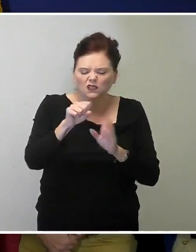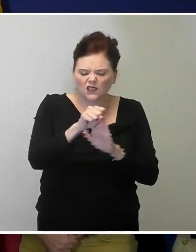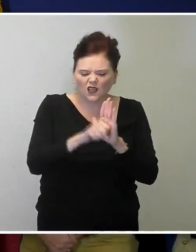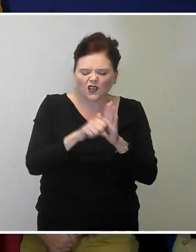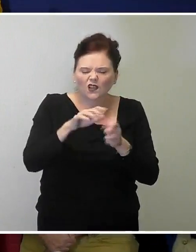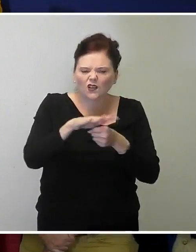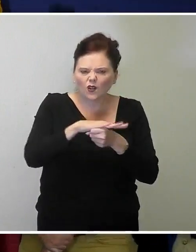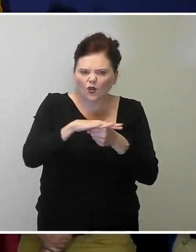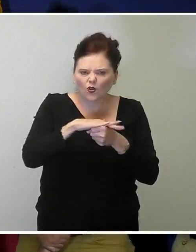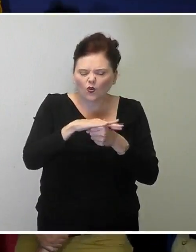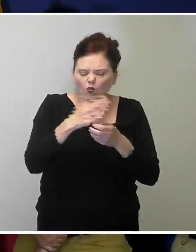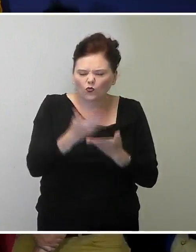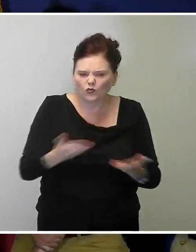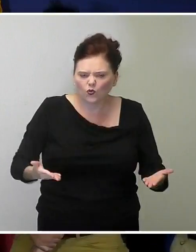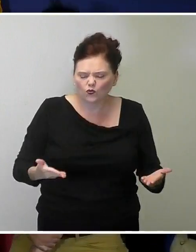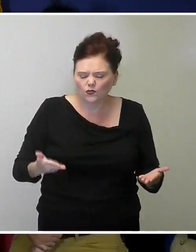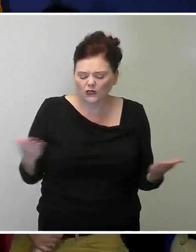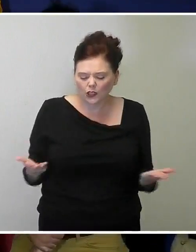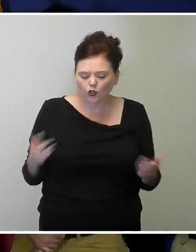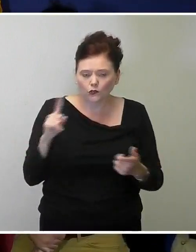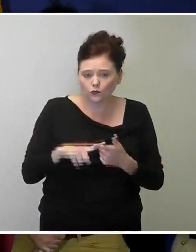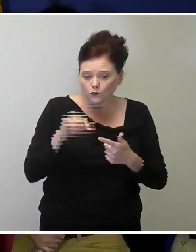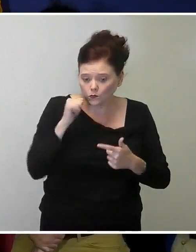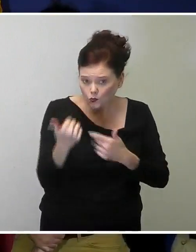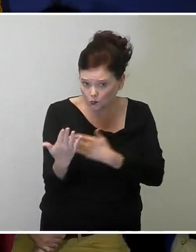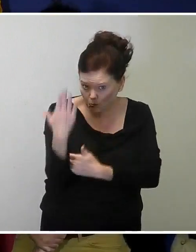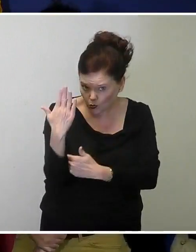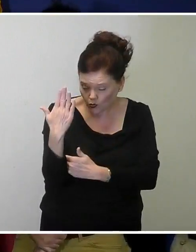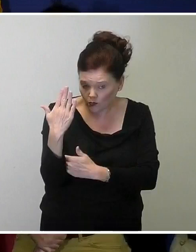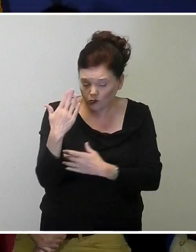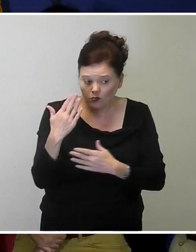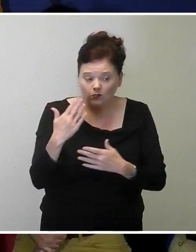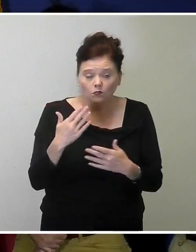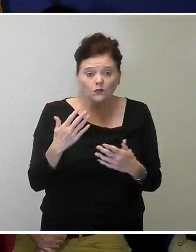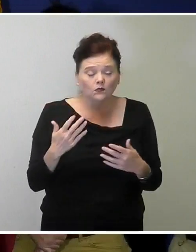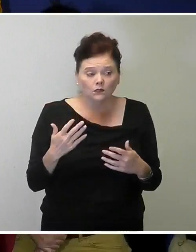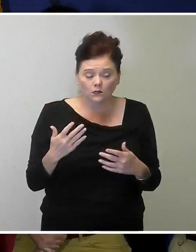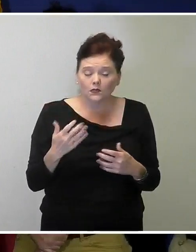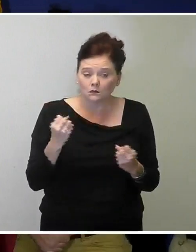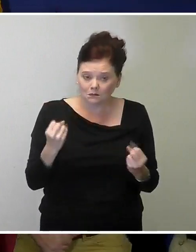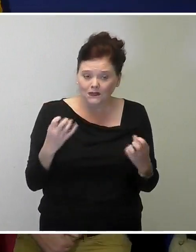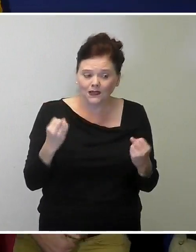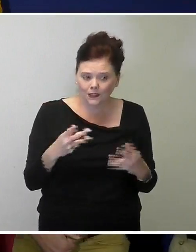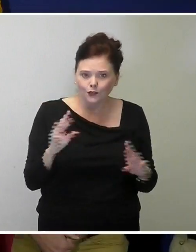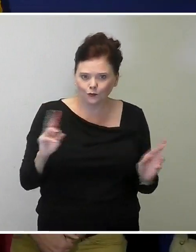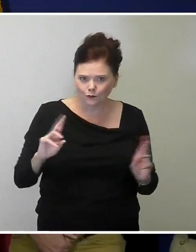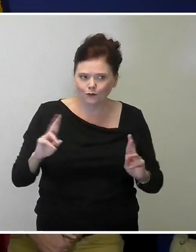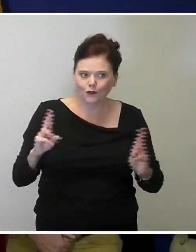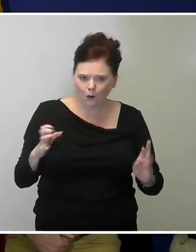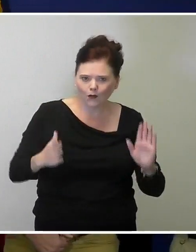STANDPOINT. LOCAL ASSETS HERE UNTIL IN THE MORNING.